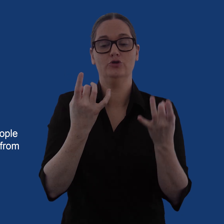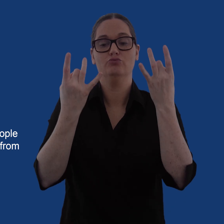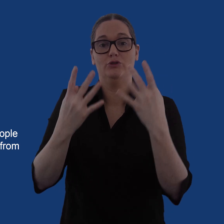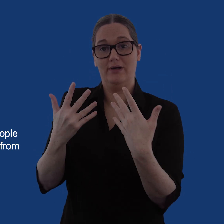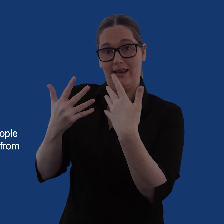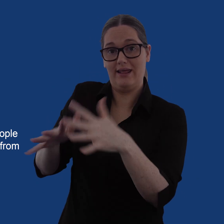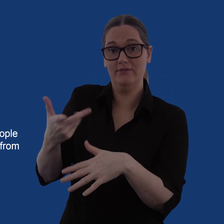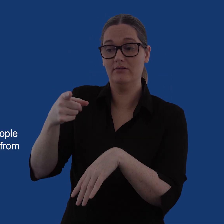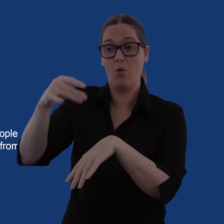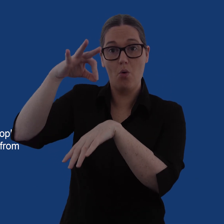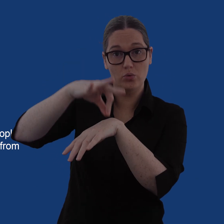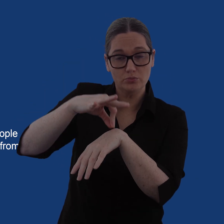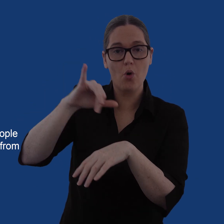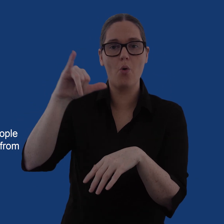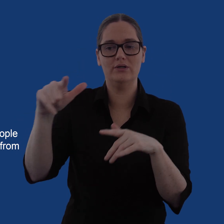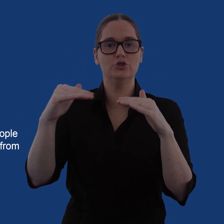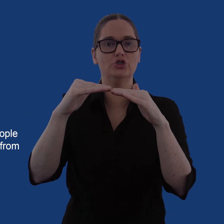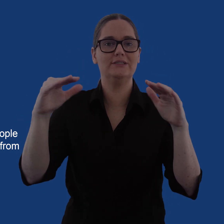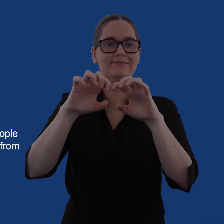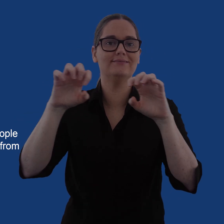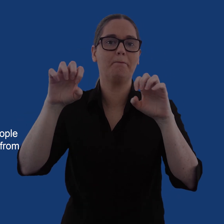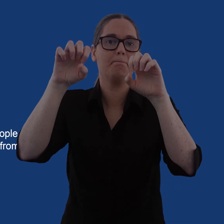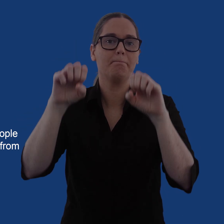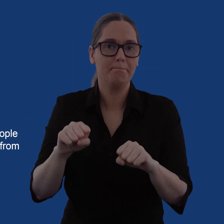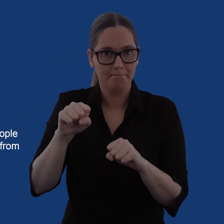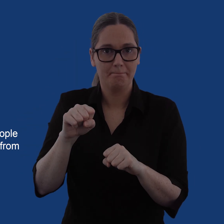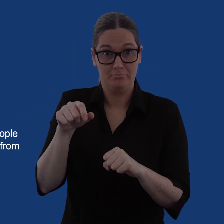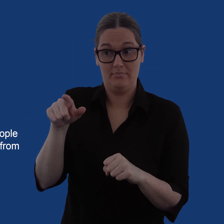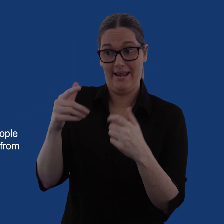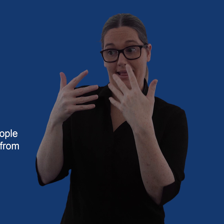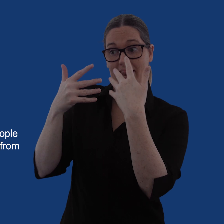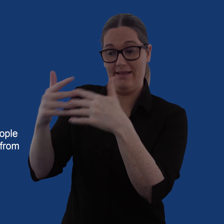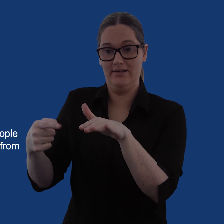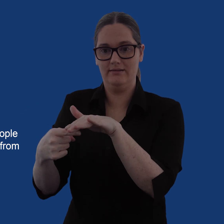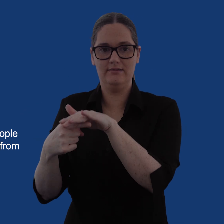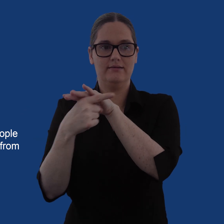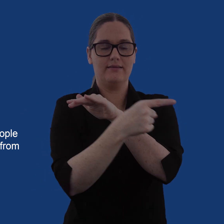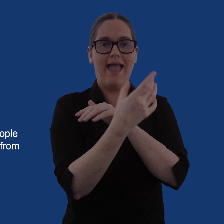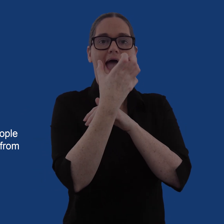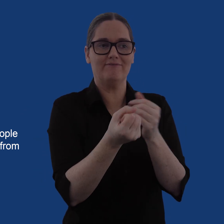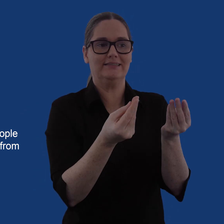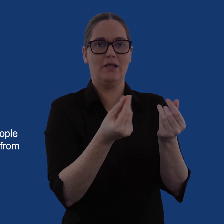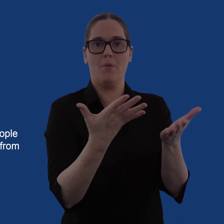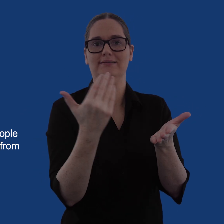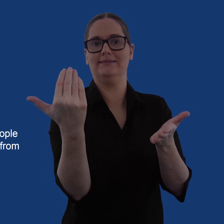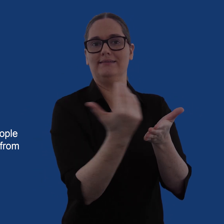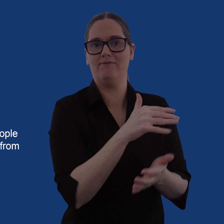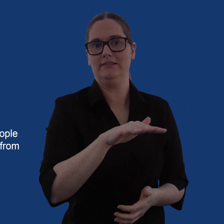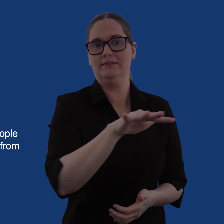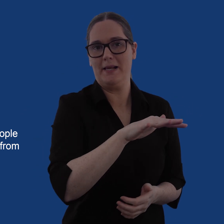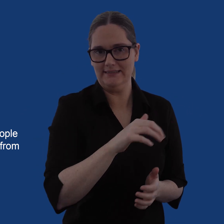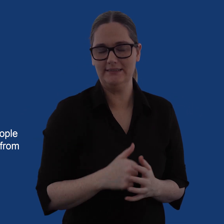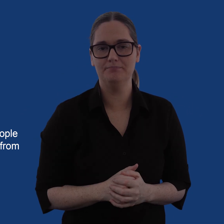when they are ready to leave hospitals or the justice system